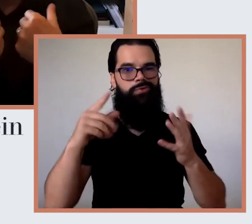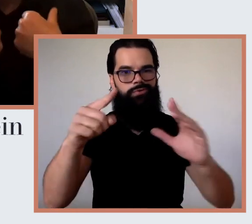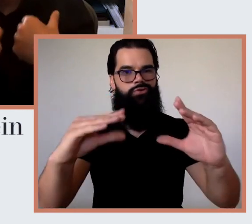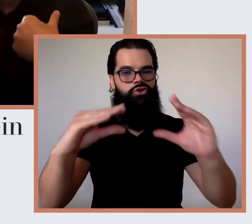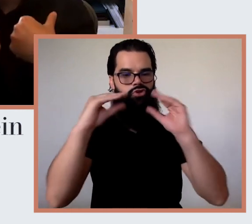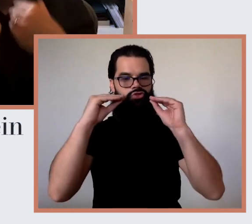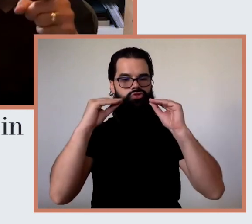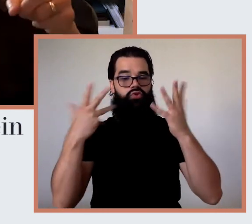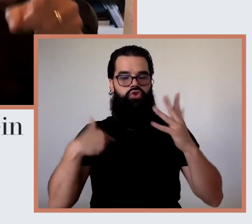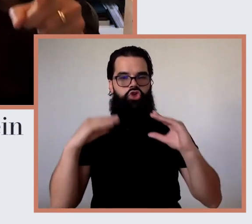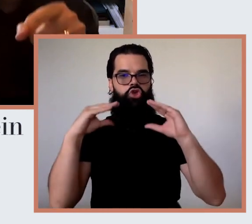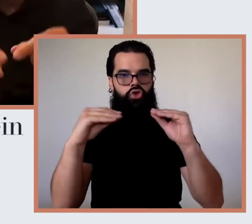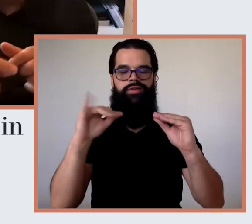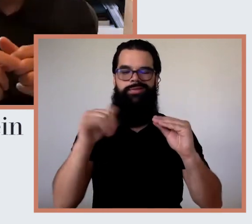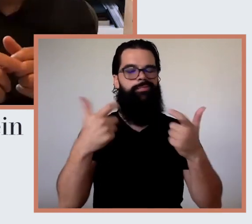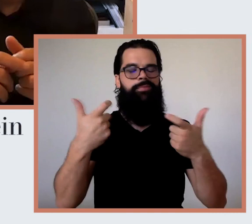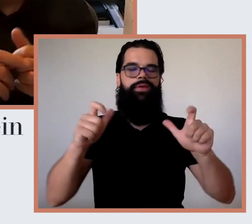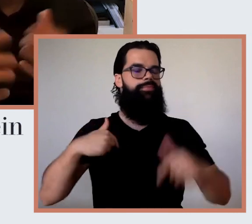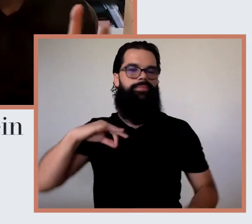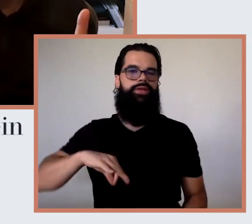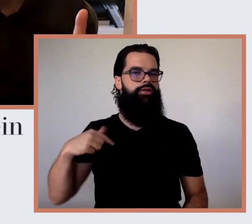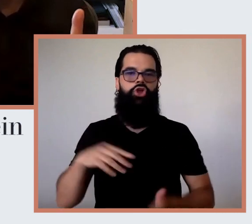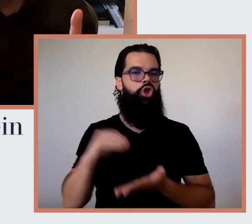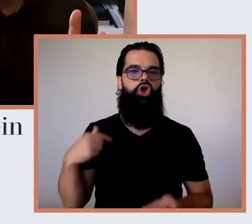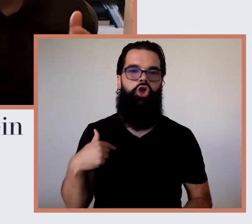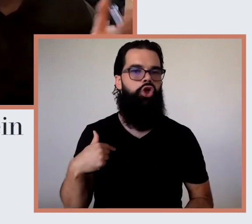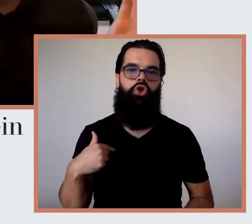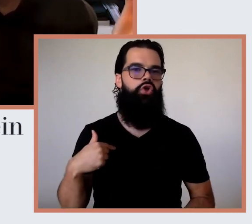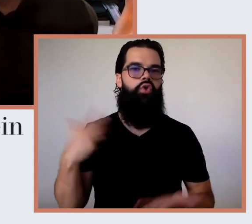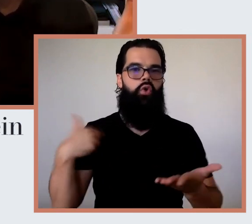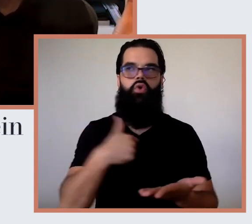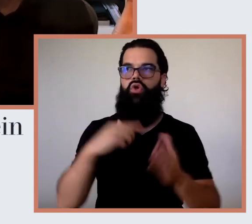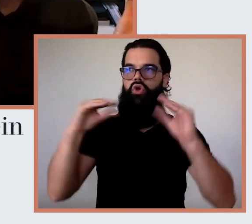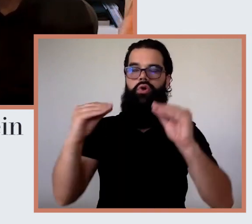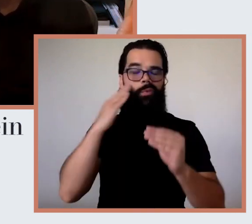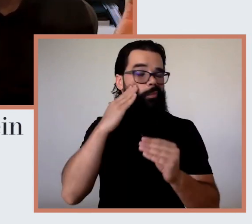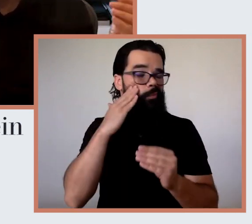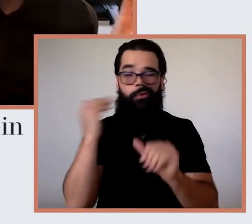great work from myself so that you get the benefits of what I teach. By the way, as we both know, as we all know,